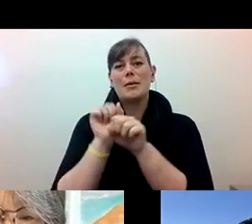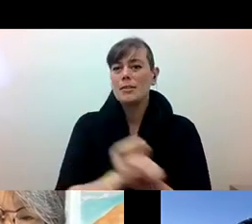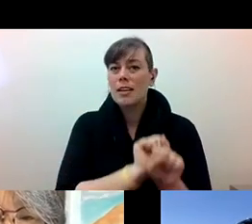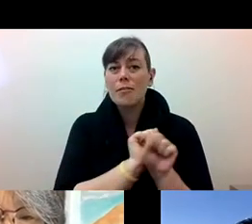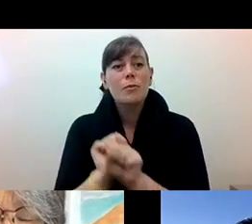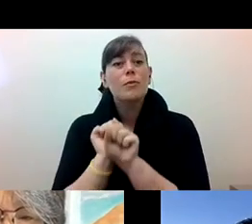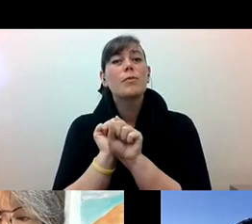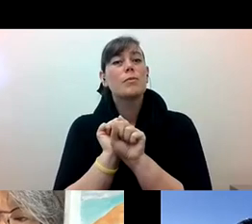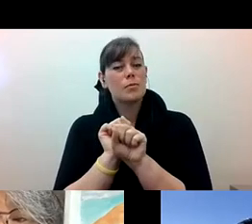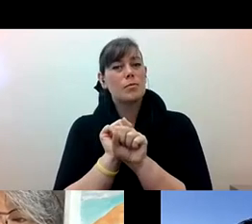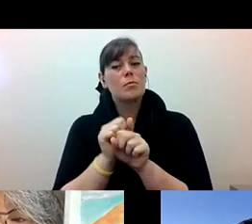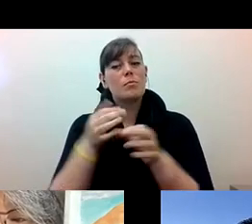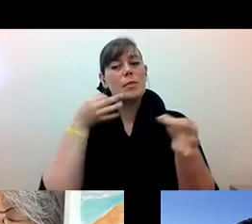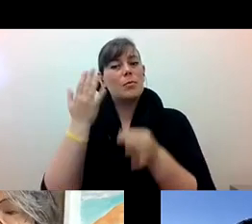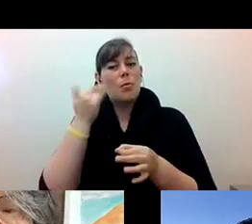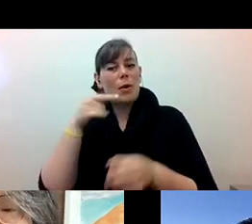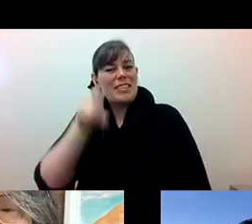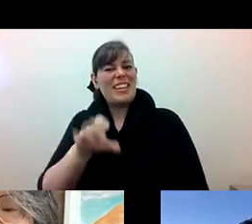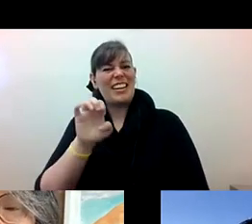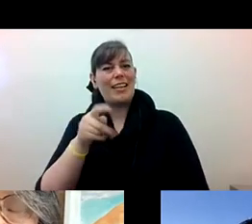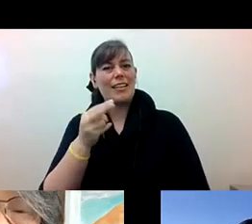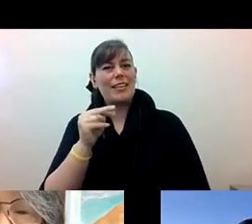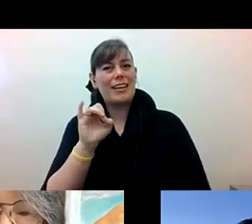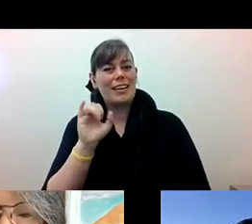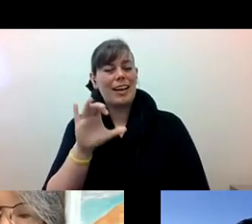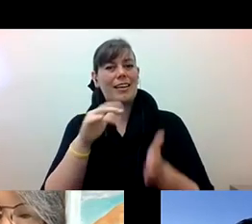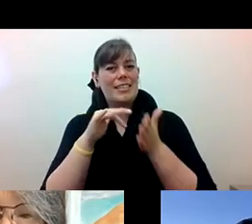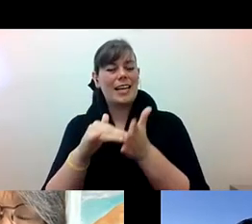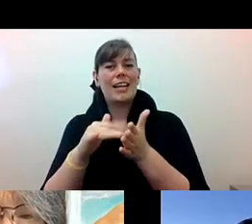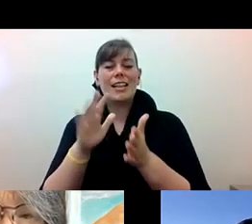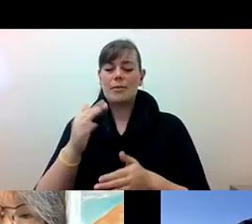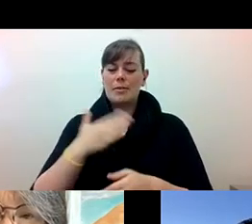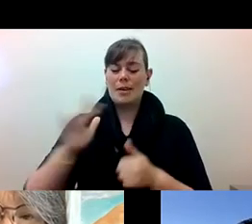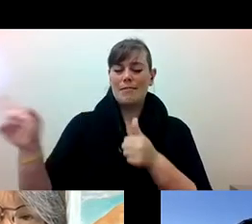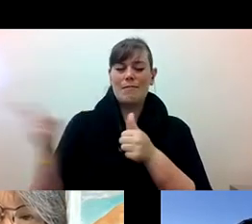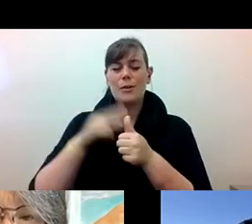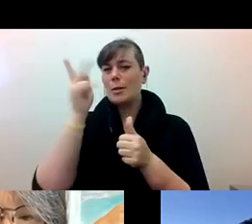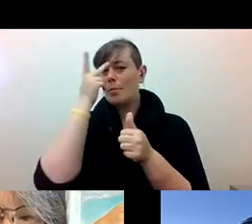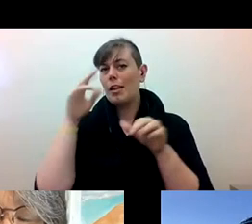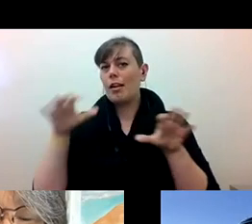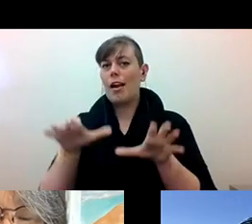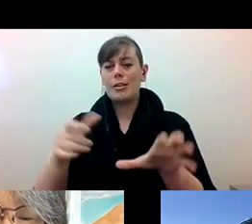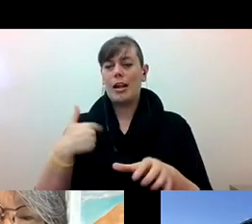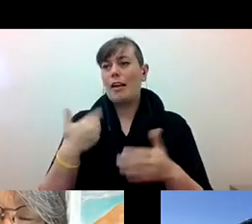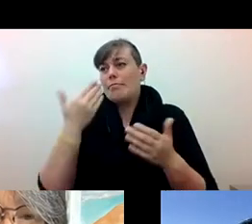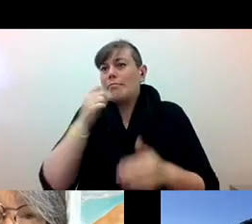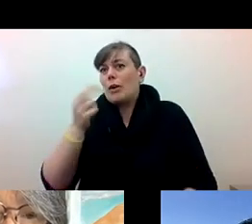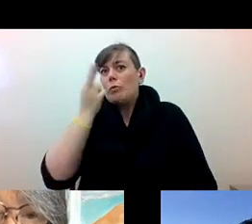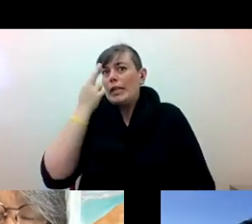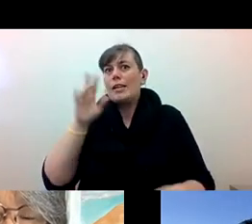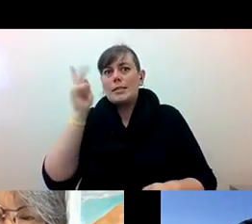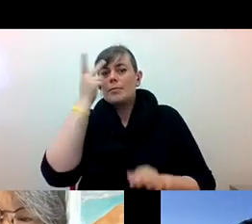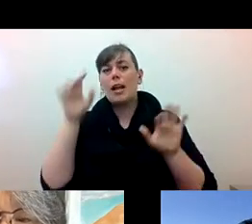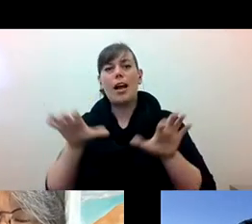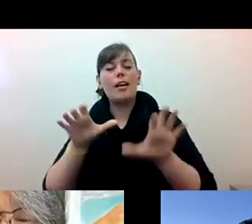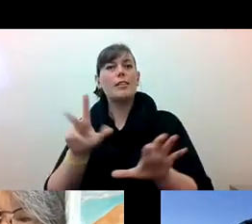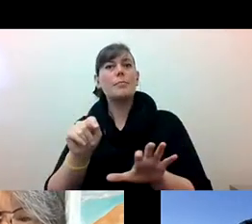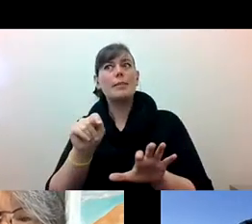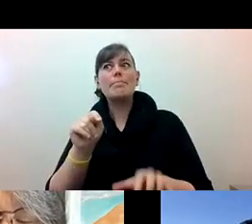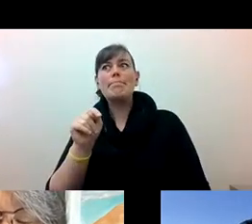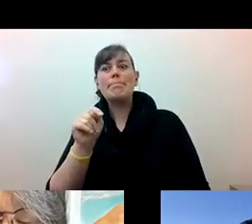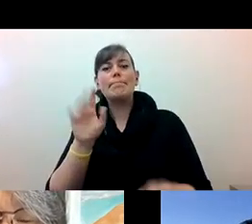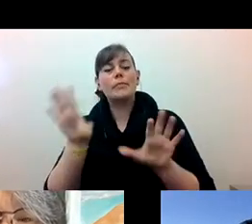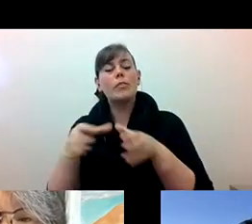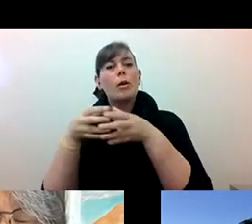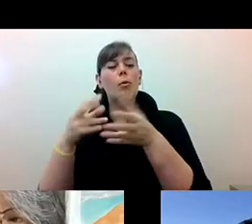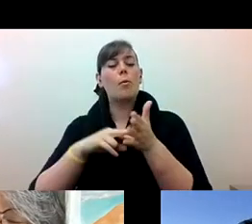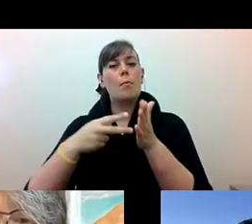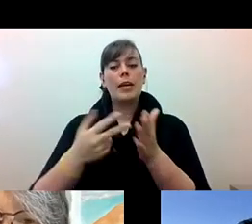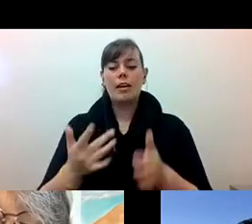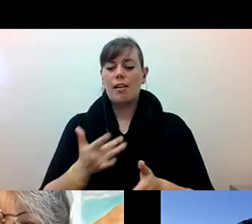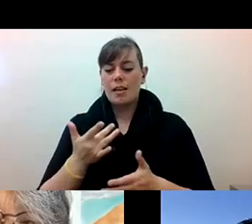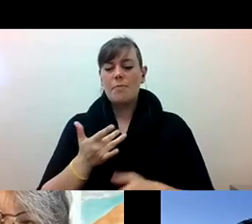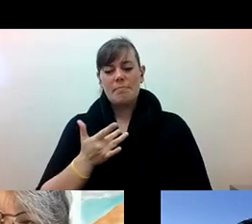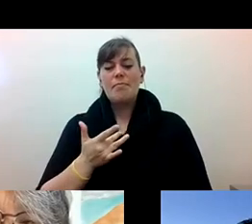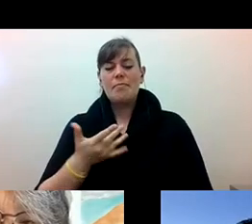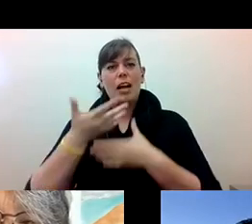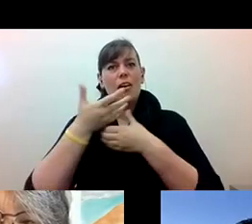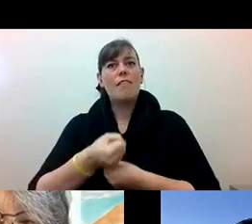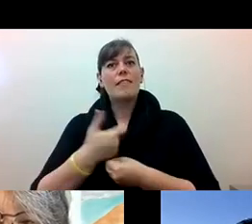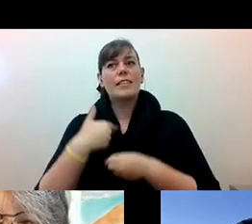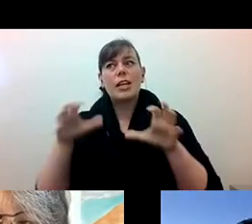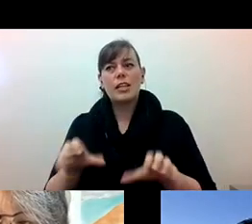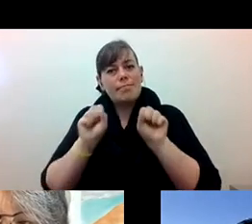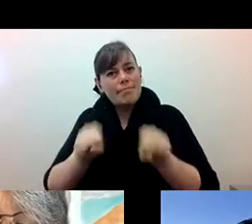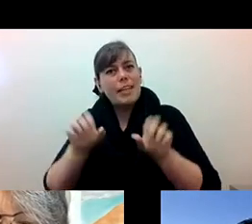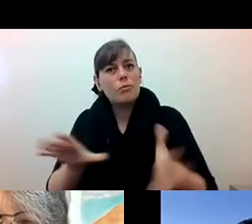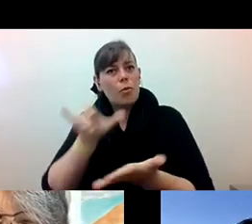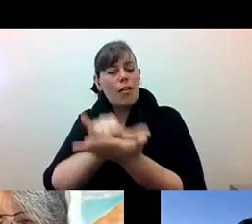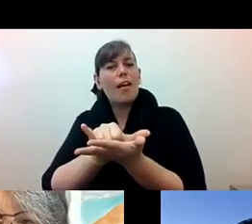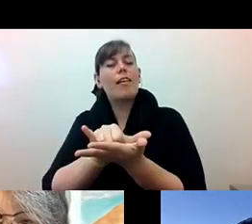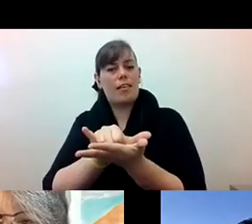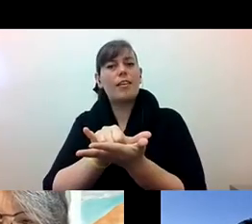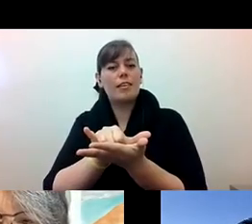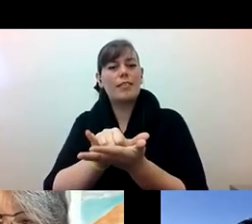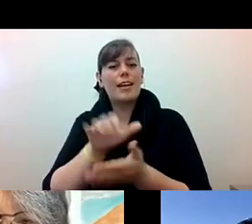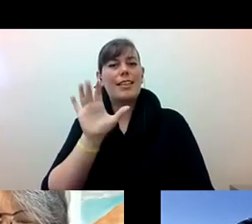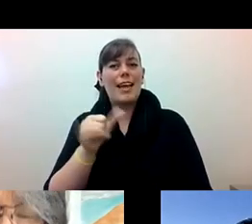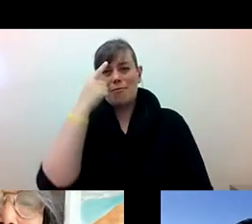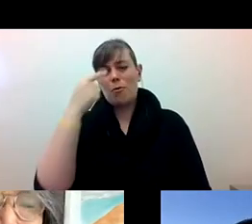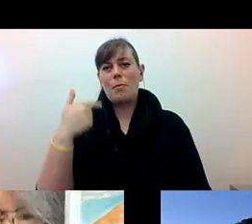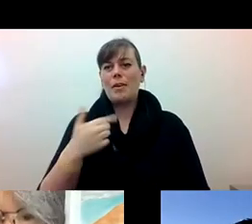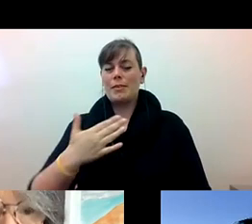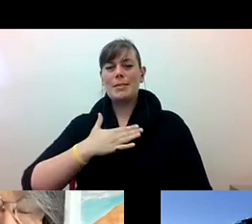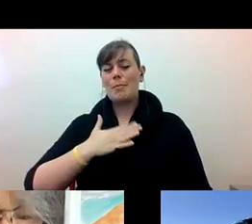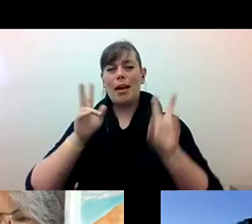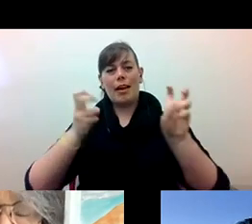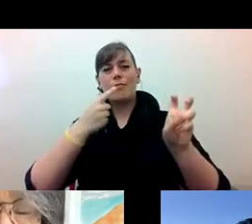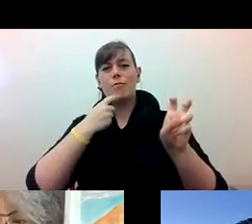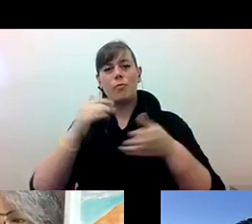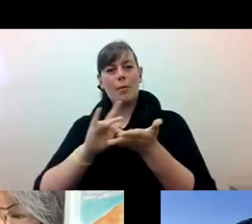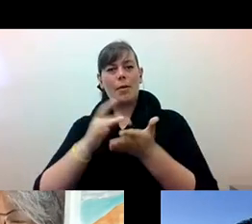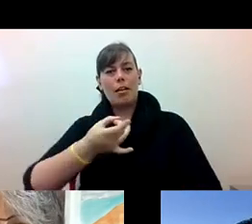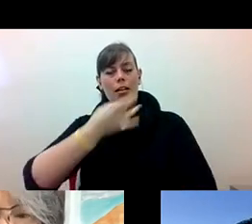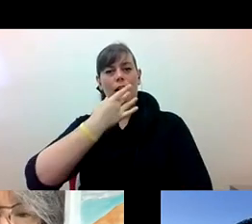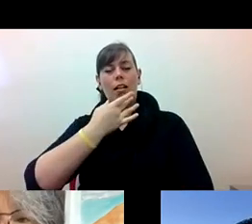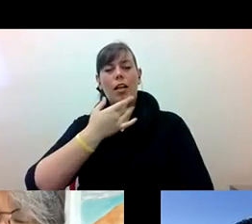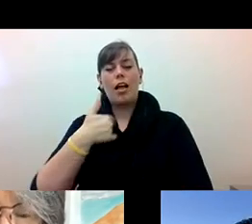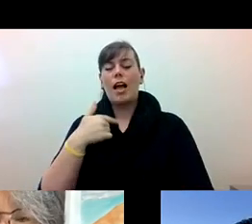Alex Tom he/him: really the need for Ethnic Studies. And that was like my first political act, I didn't know I was doing a political act, but it... but because of the movement It made me have confidence to even do that and... and that was the red pill, because I took that action and I had